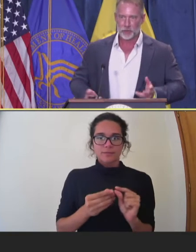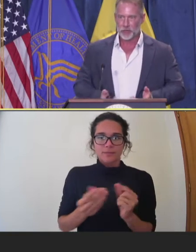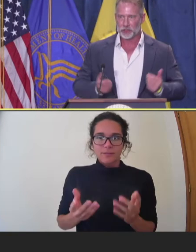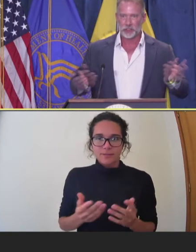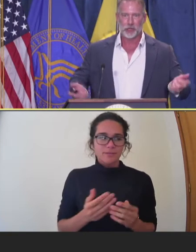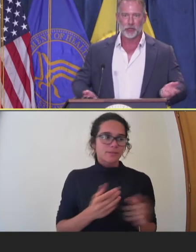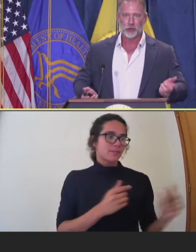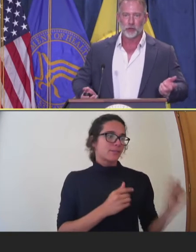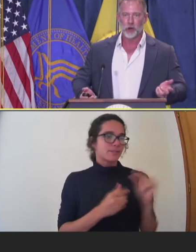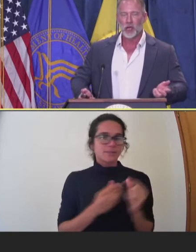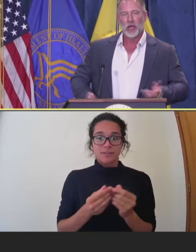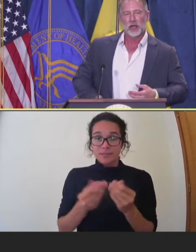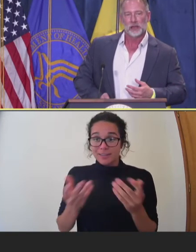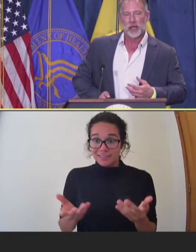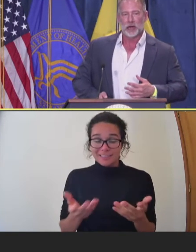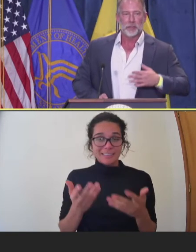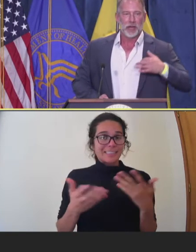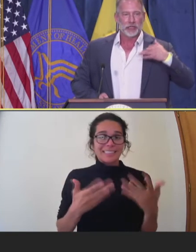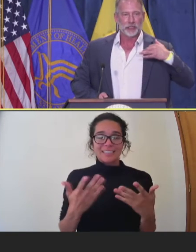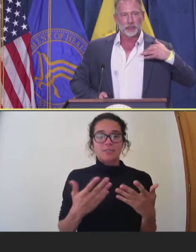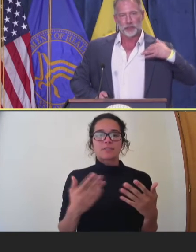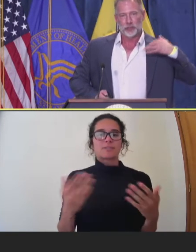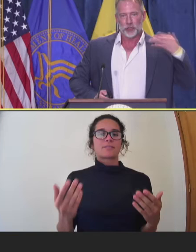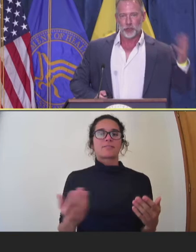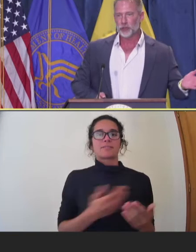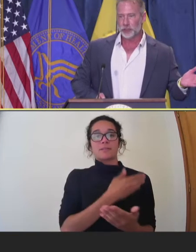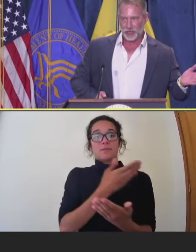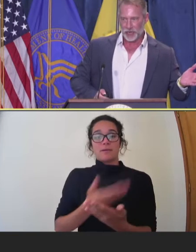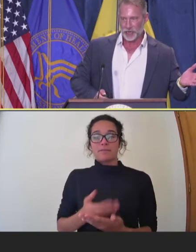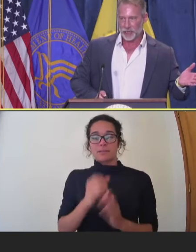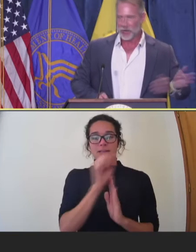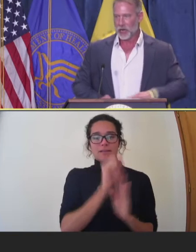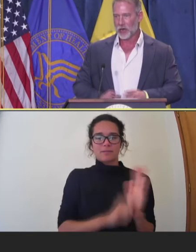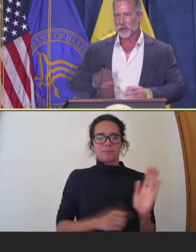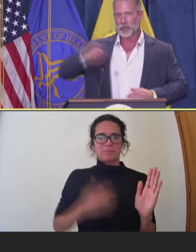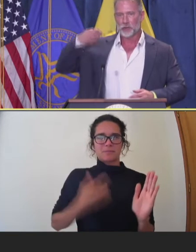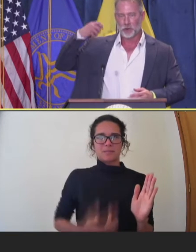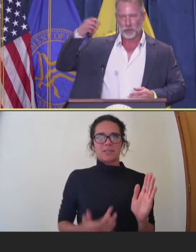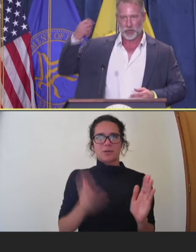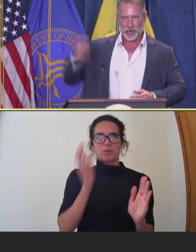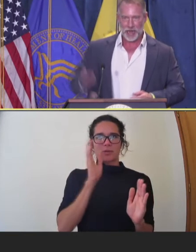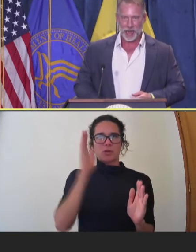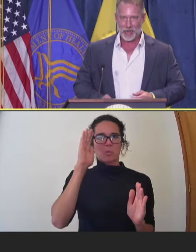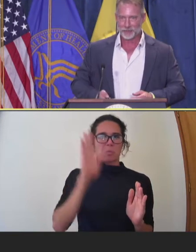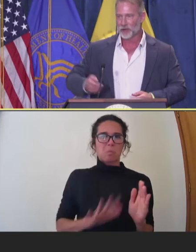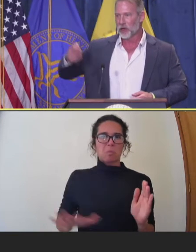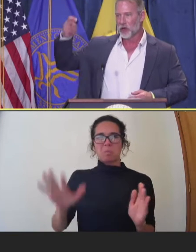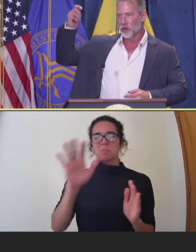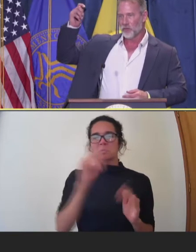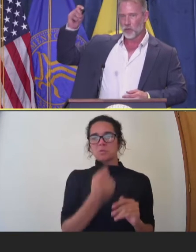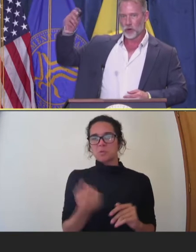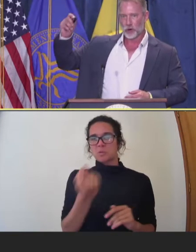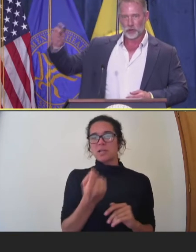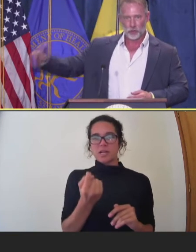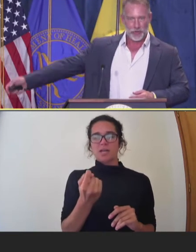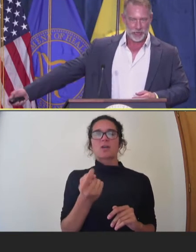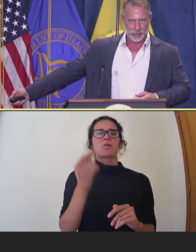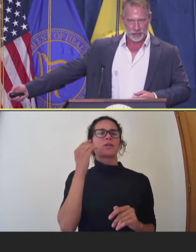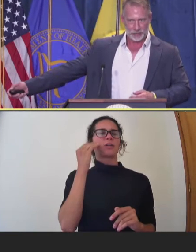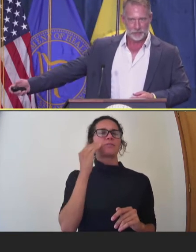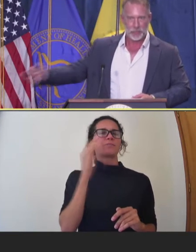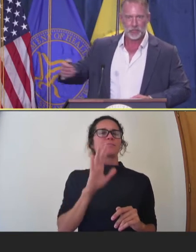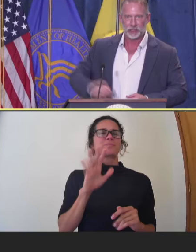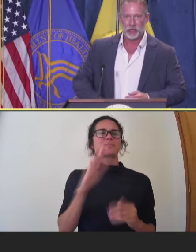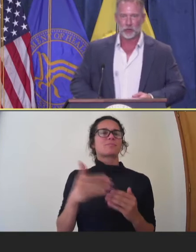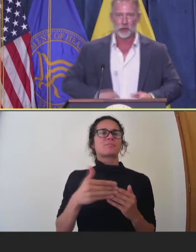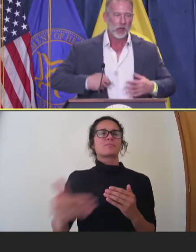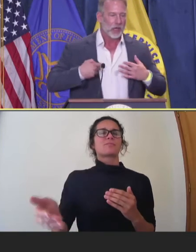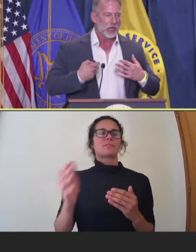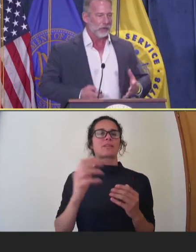we usually knew like by Tuesday, how many we were going to have for the weekend. So,